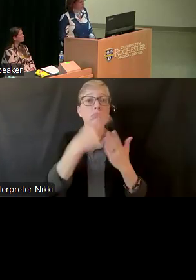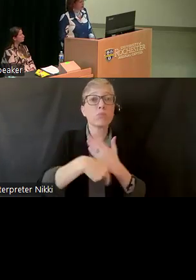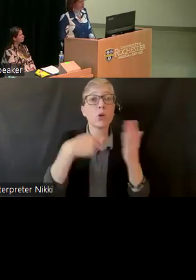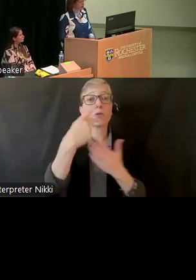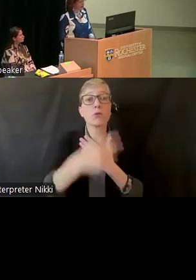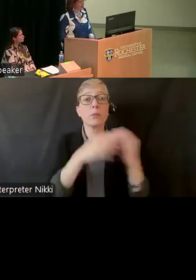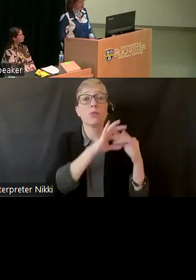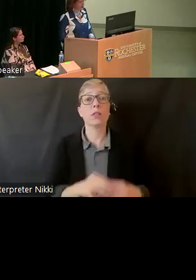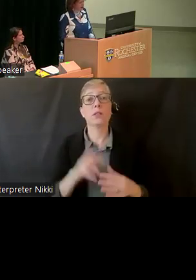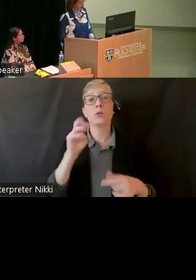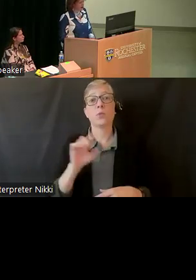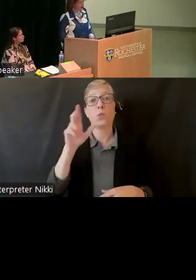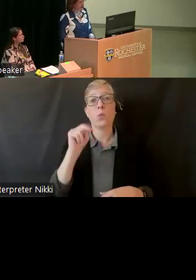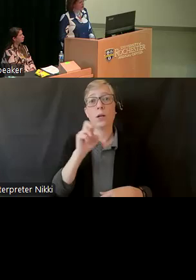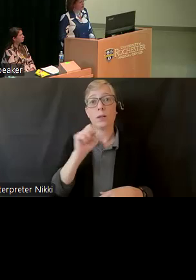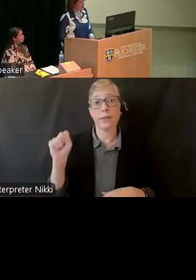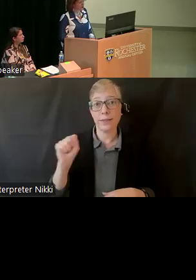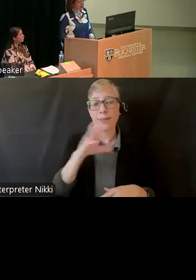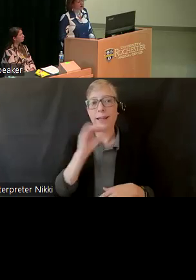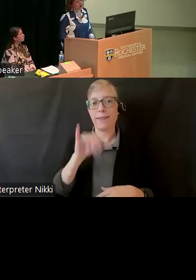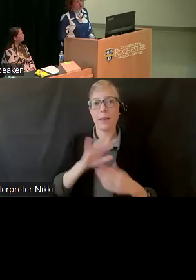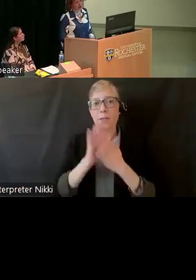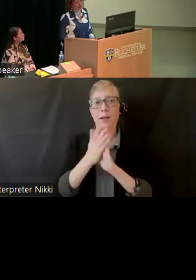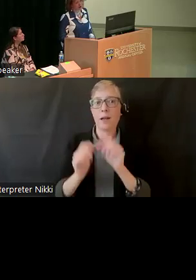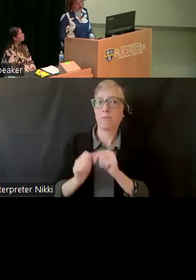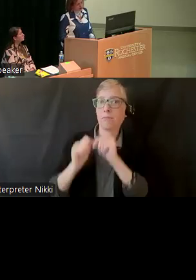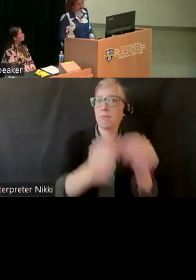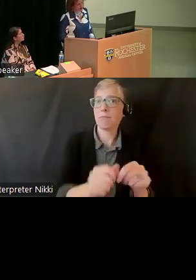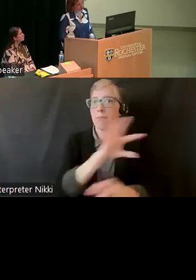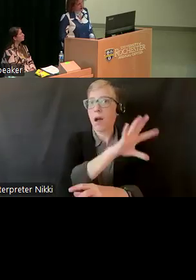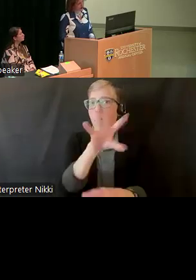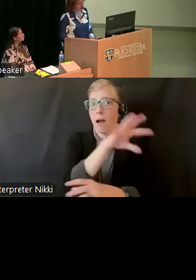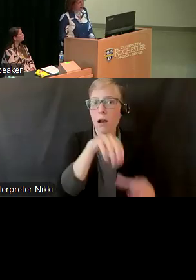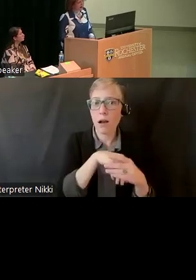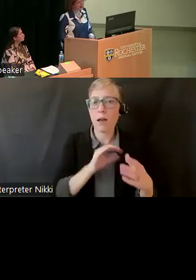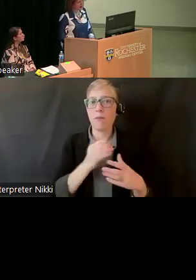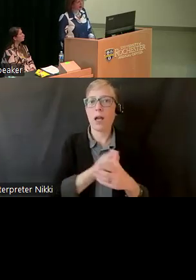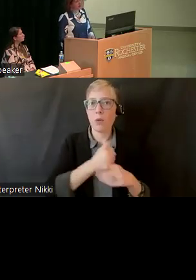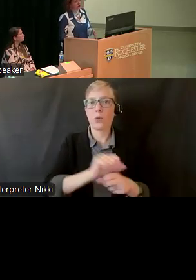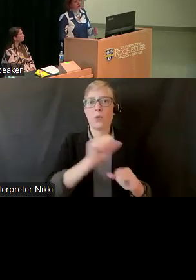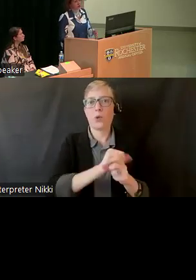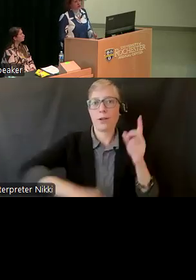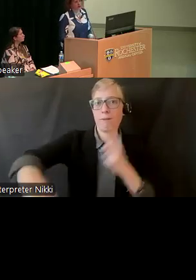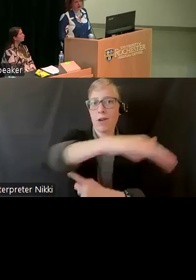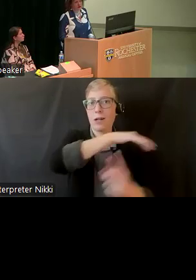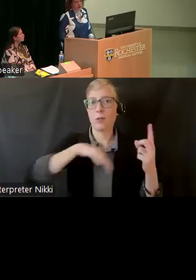wellness a consistent part of the fabric of our work environment and I am very much committed